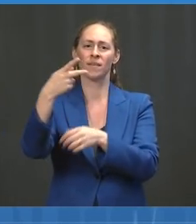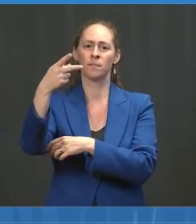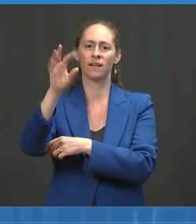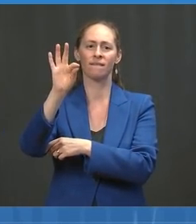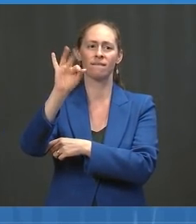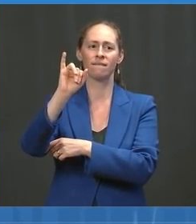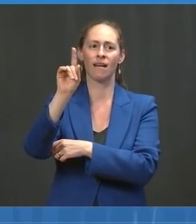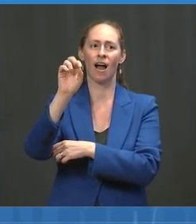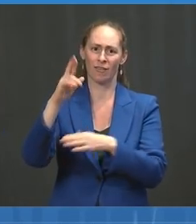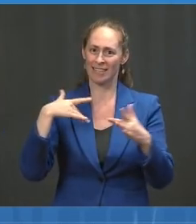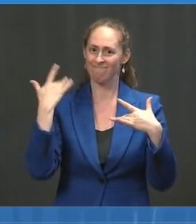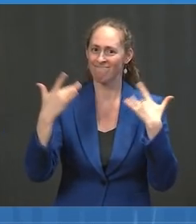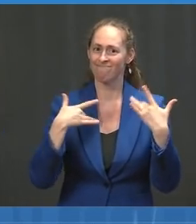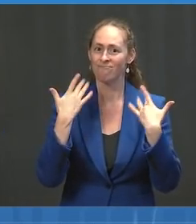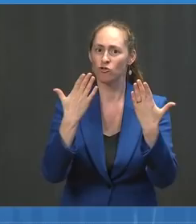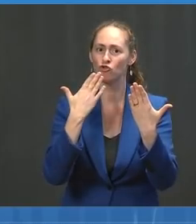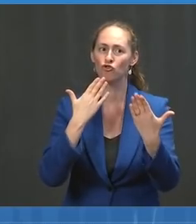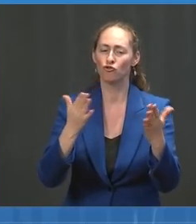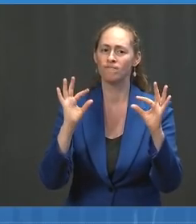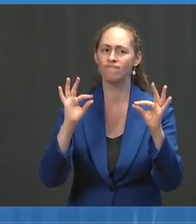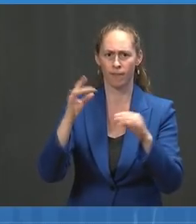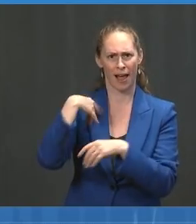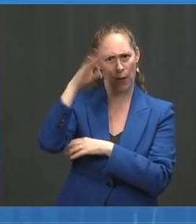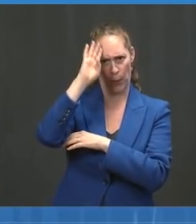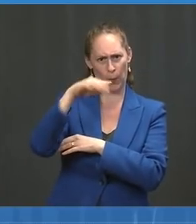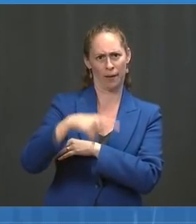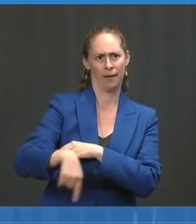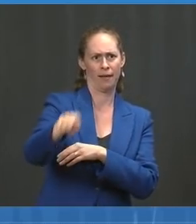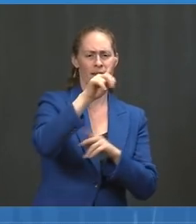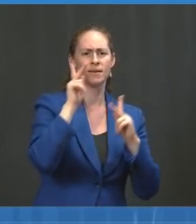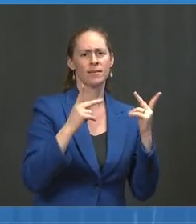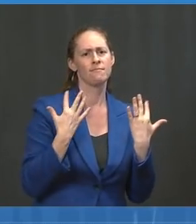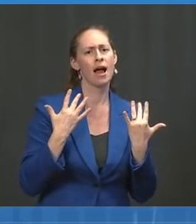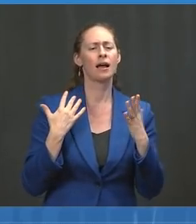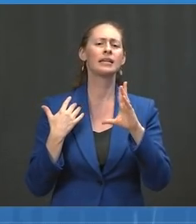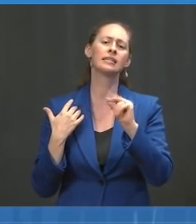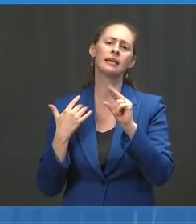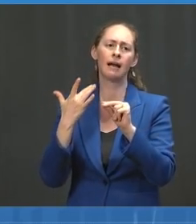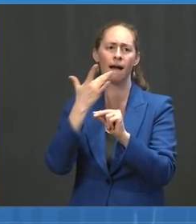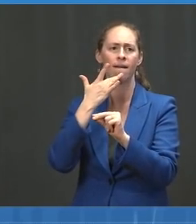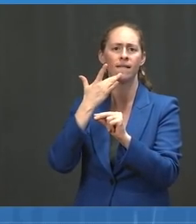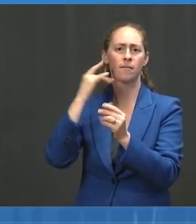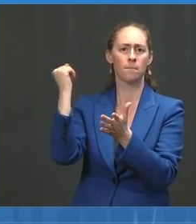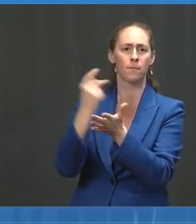We know that some people have been waiting for this next step to be complete before they choose to get vaccinated.